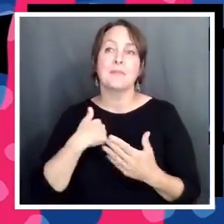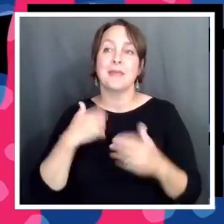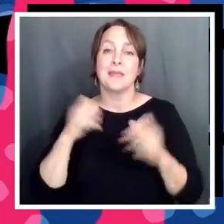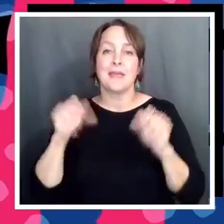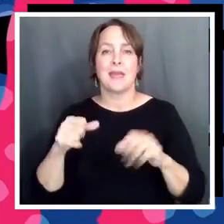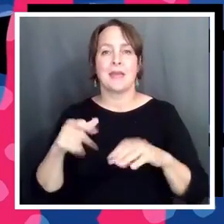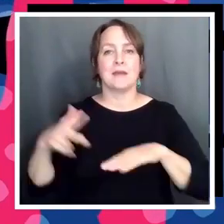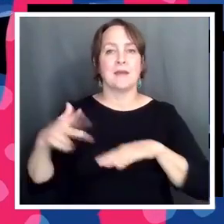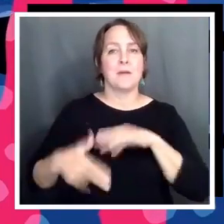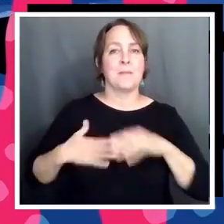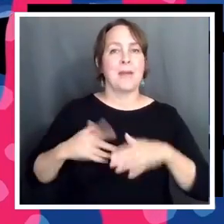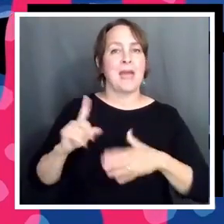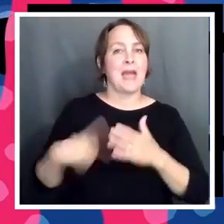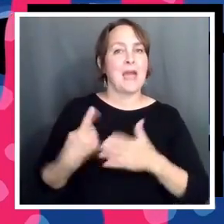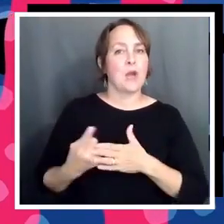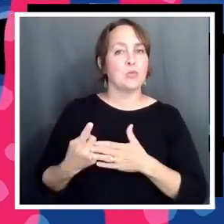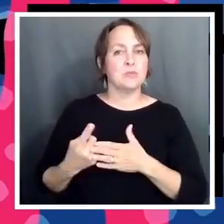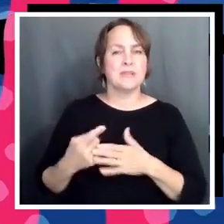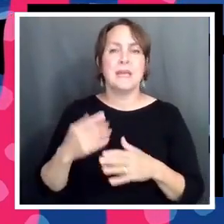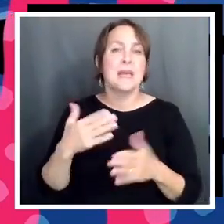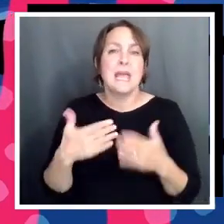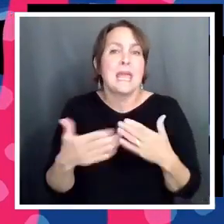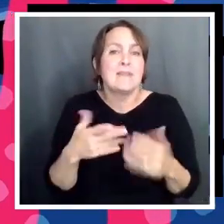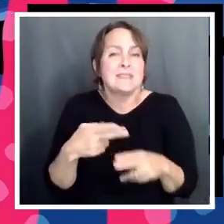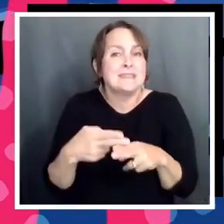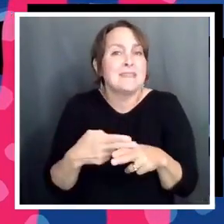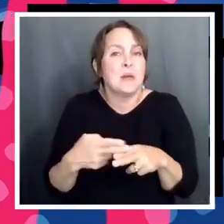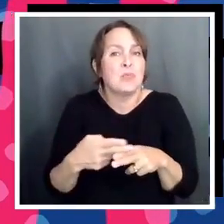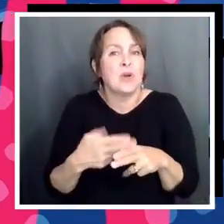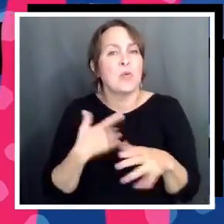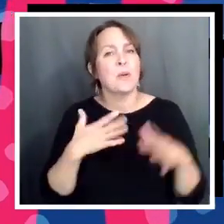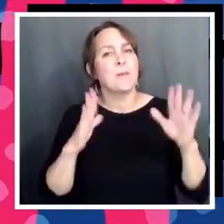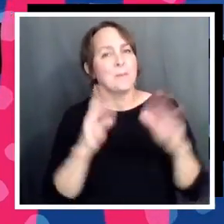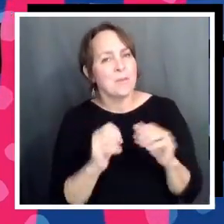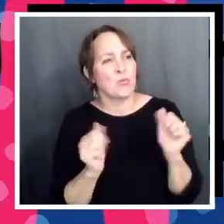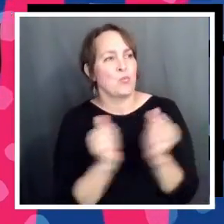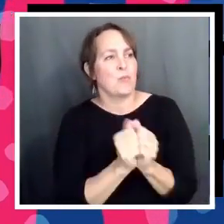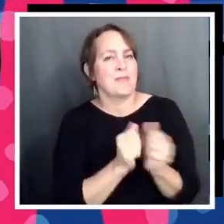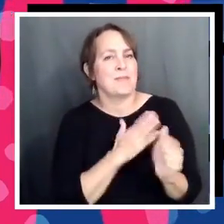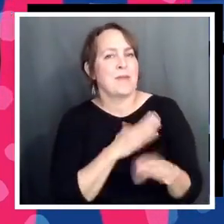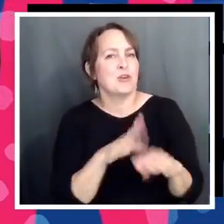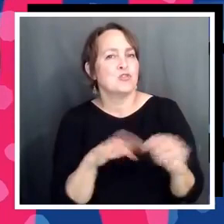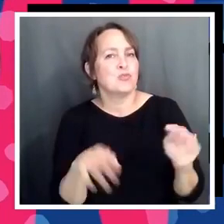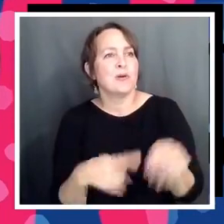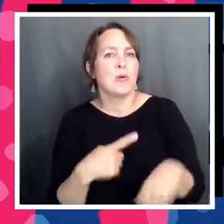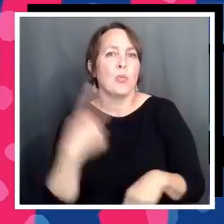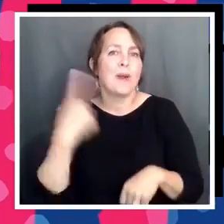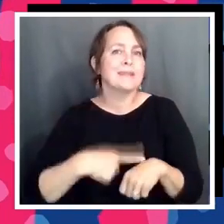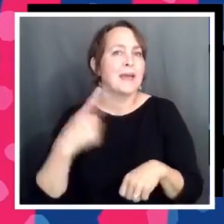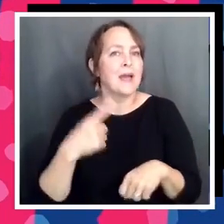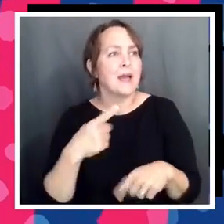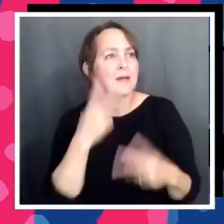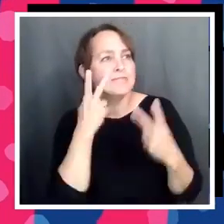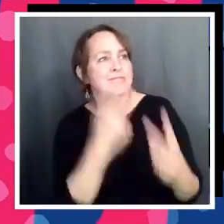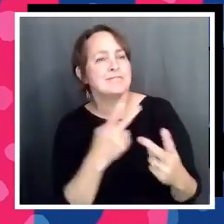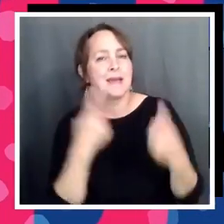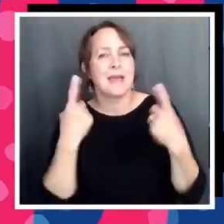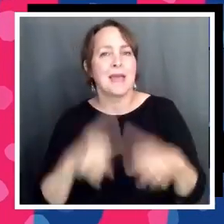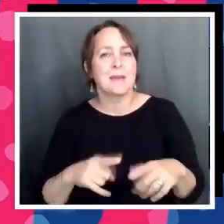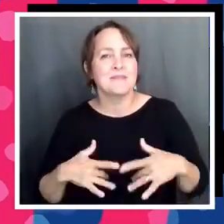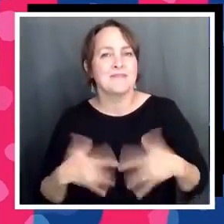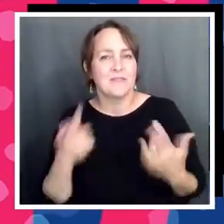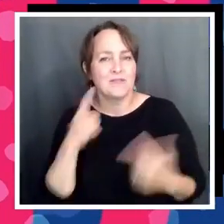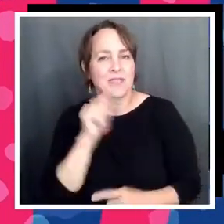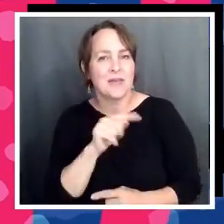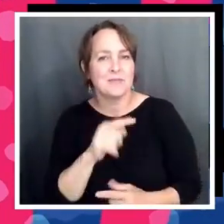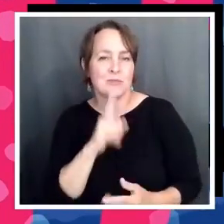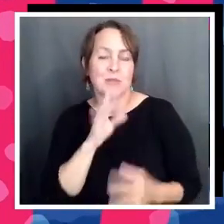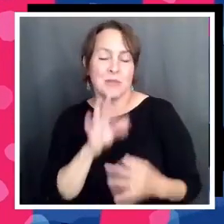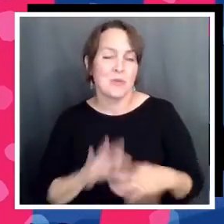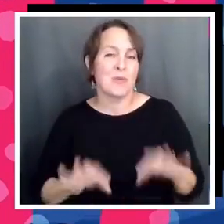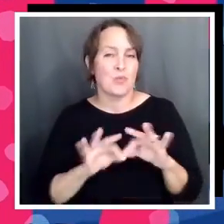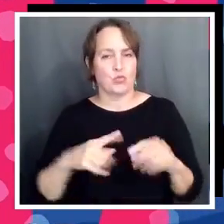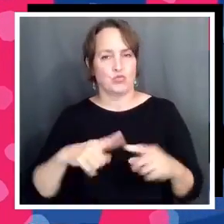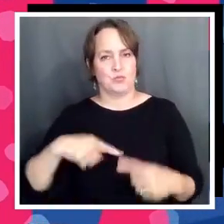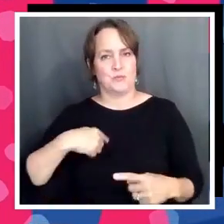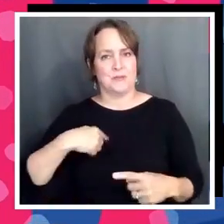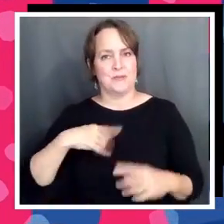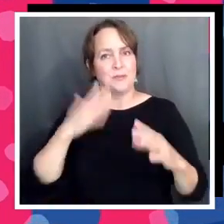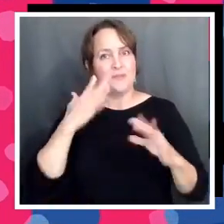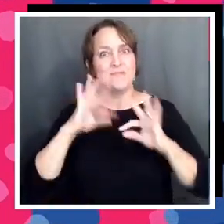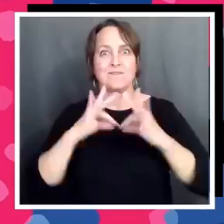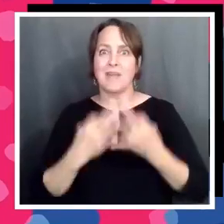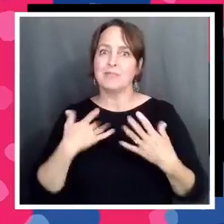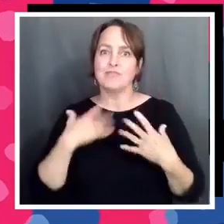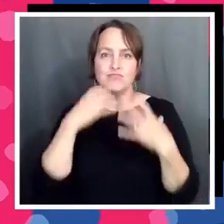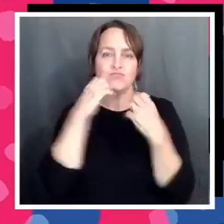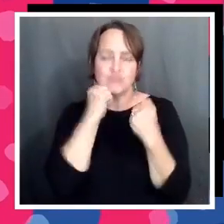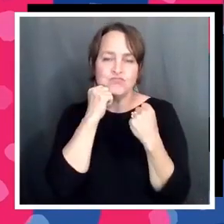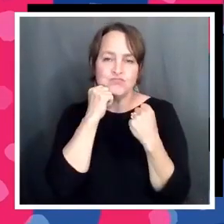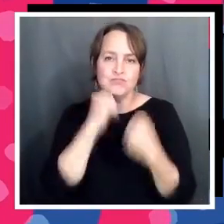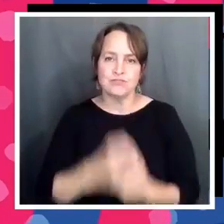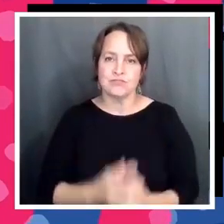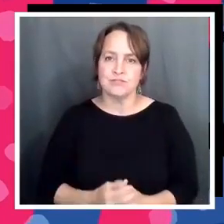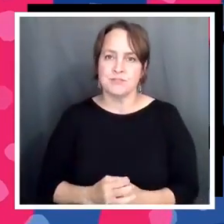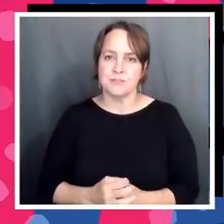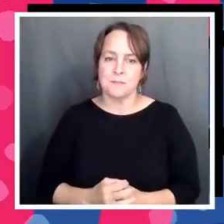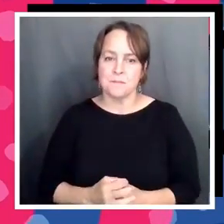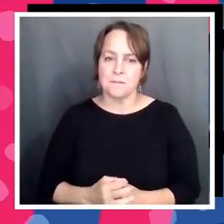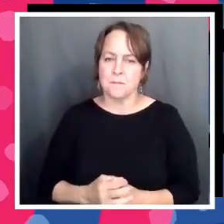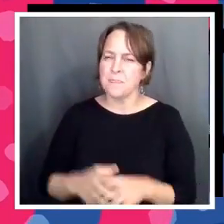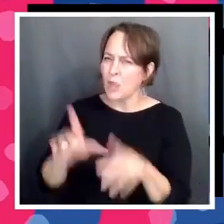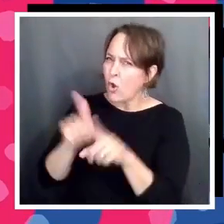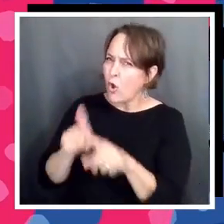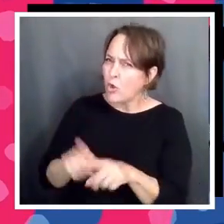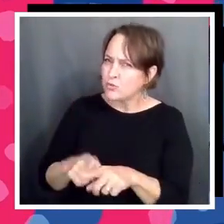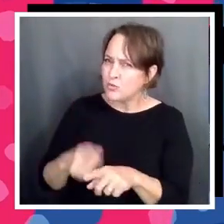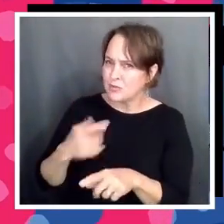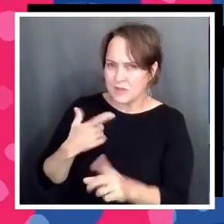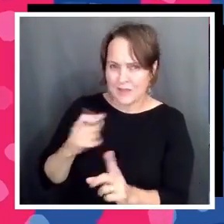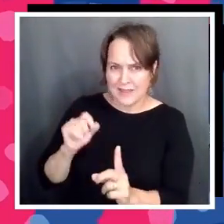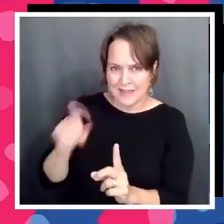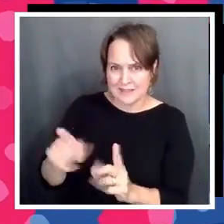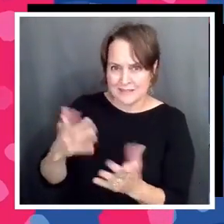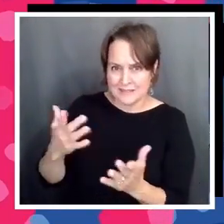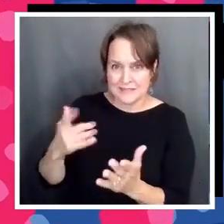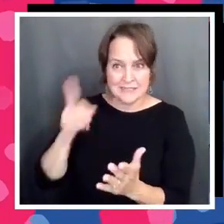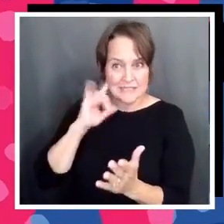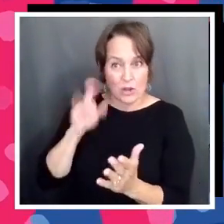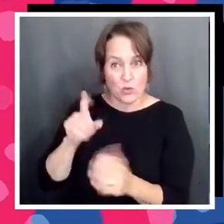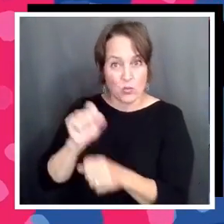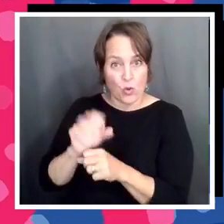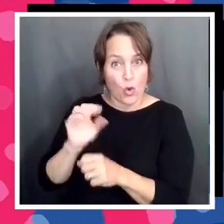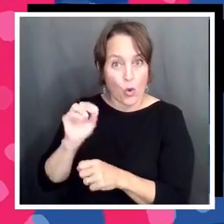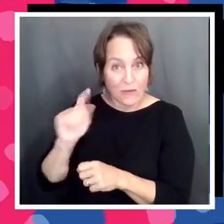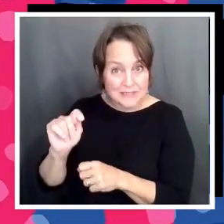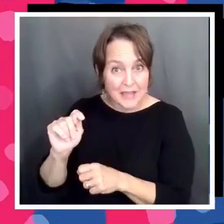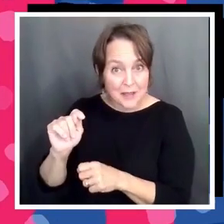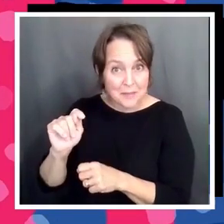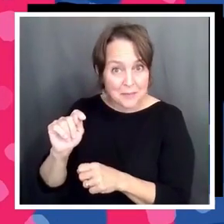YOU MISSING THE BAND PRACTICES